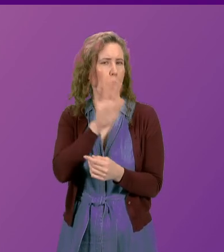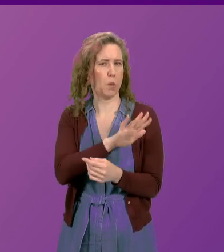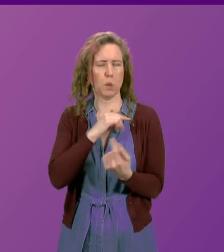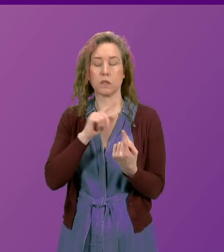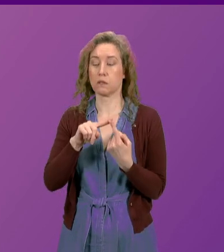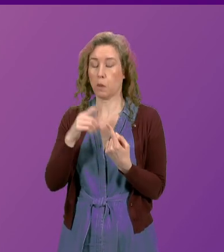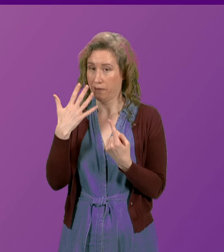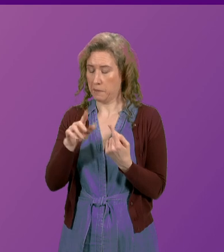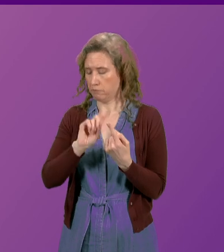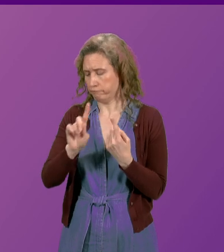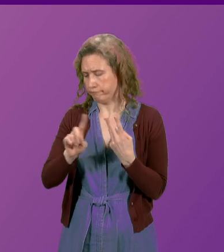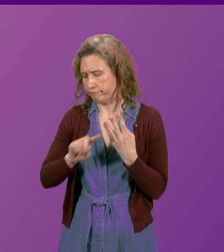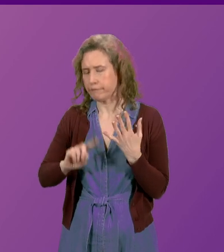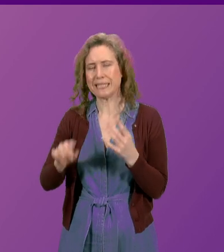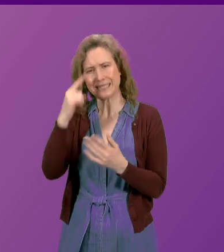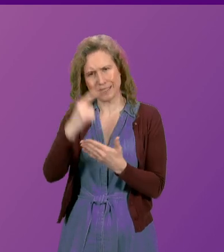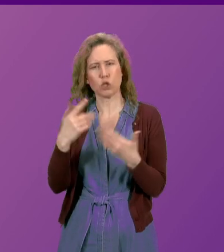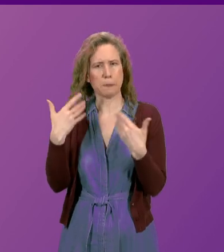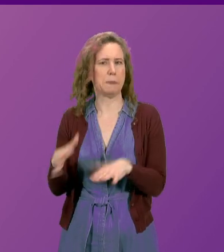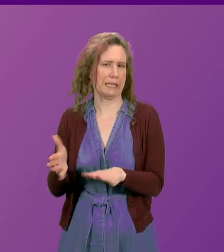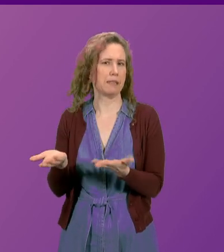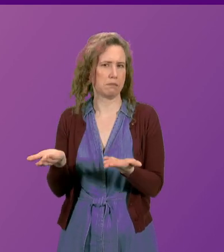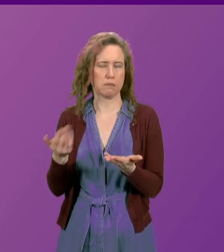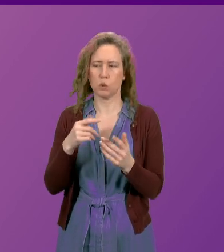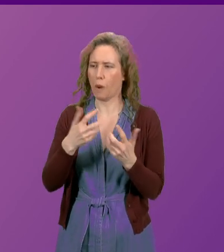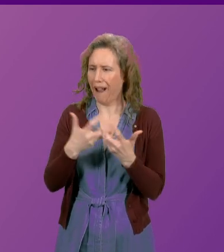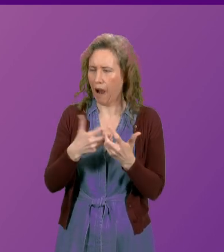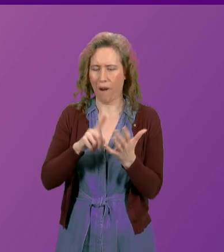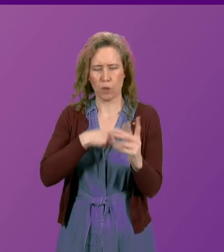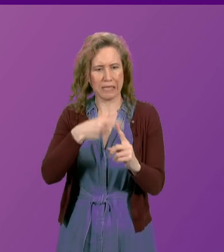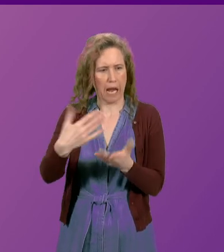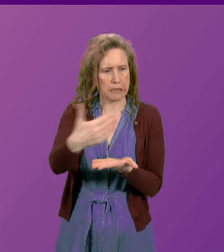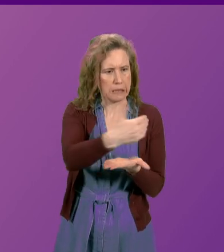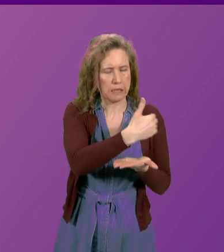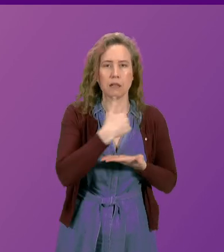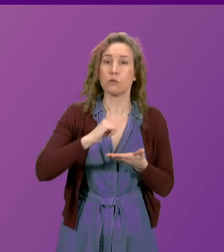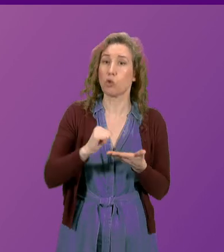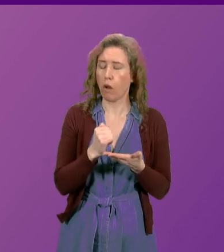have taken a range of decisions to vary the tax position in Scotland and, in some circumstances,